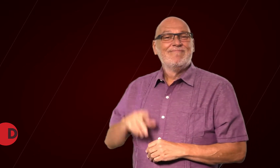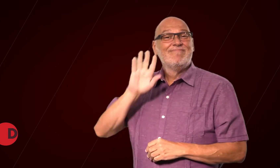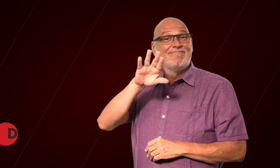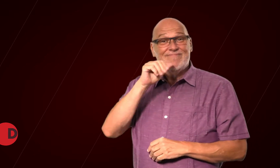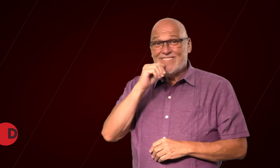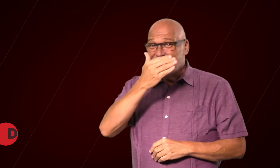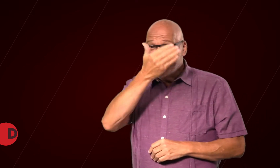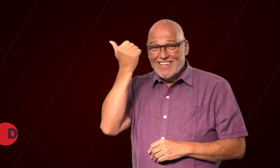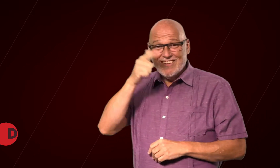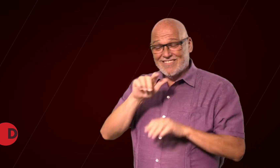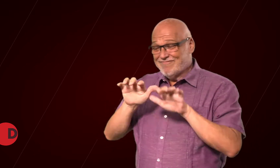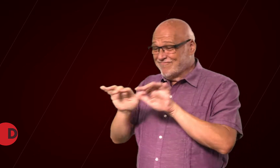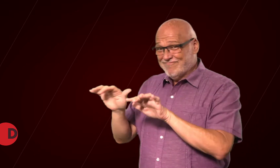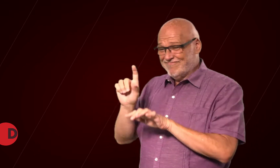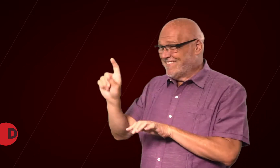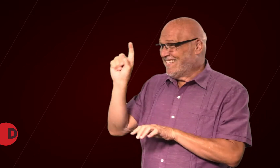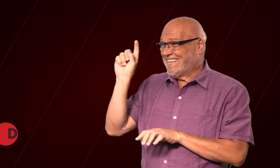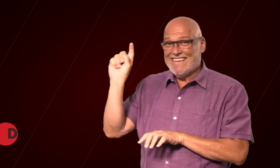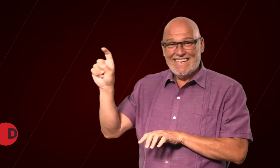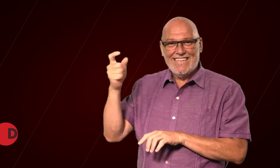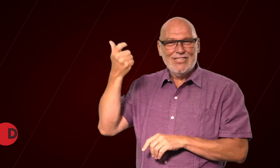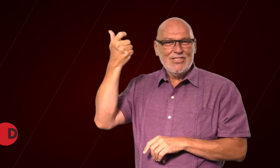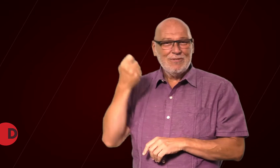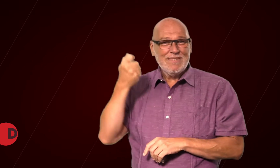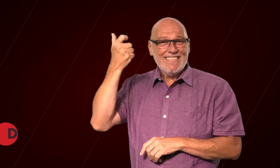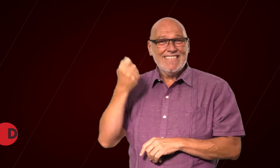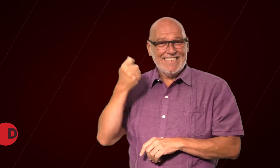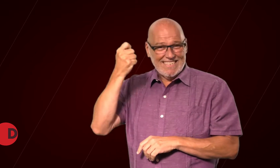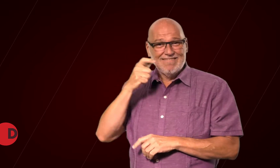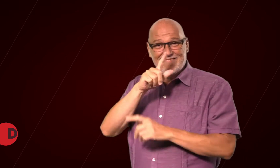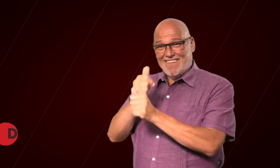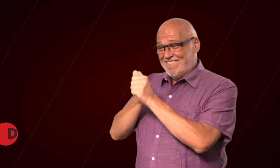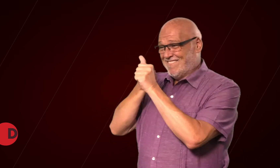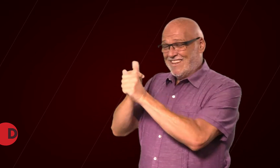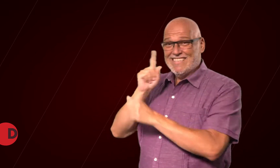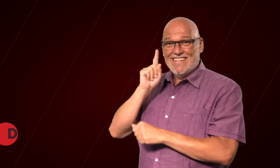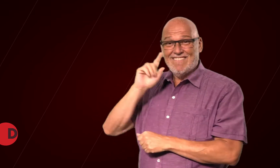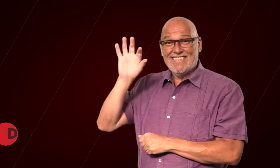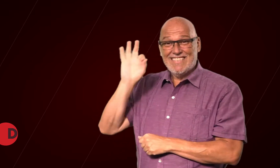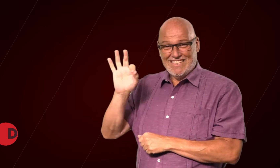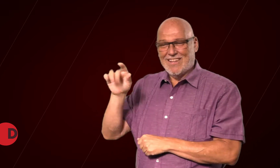Don't forget to subscribe, like, and follow DeafDots